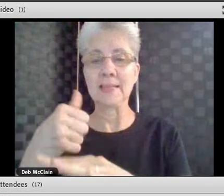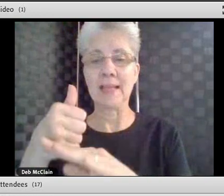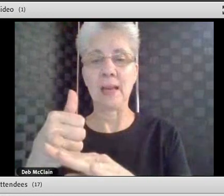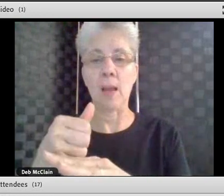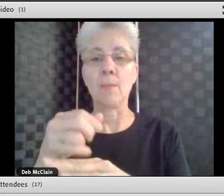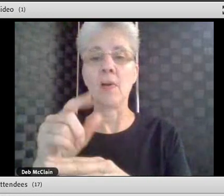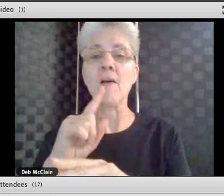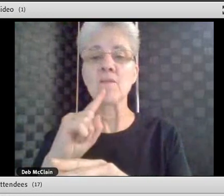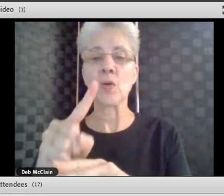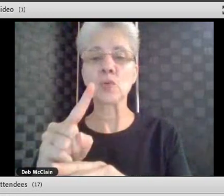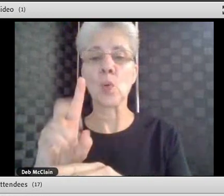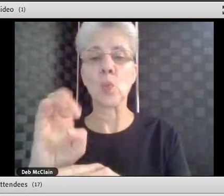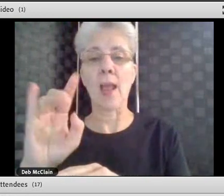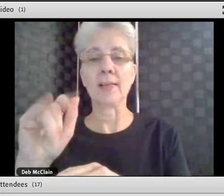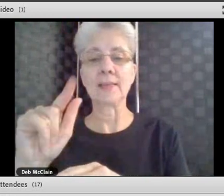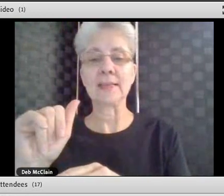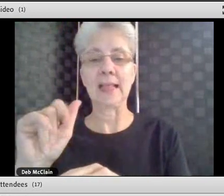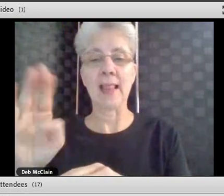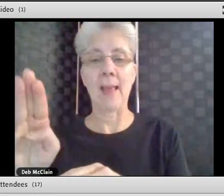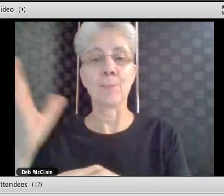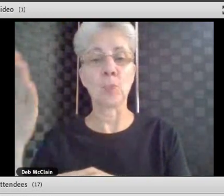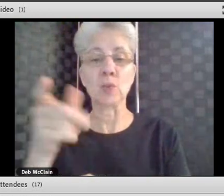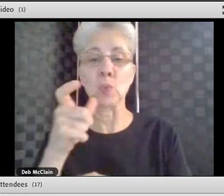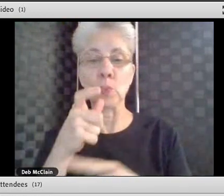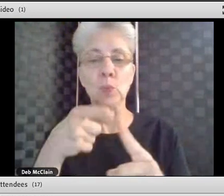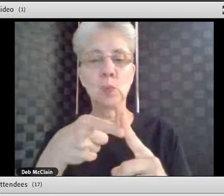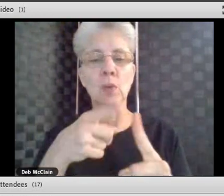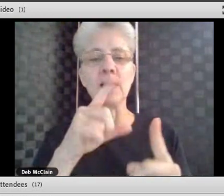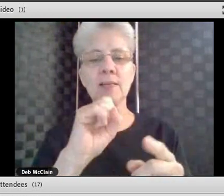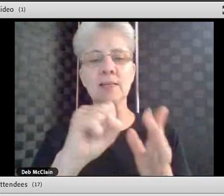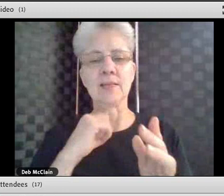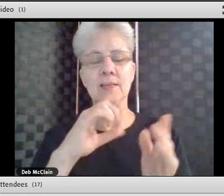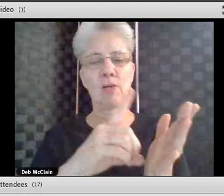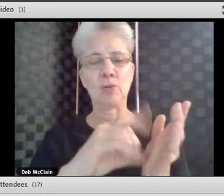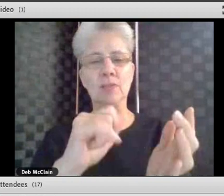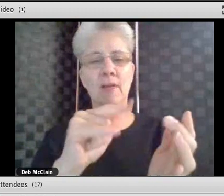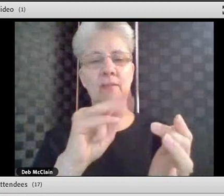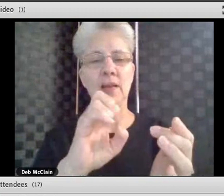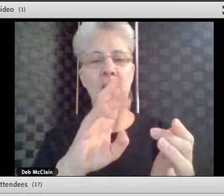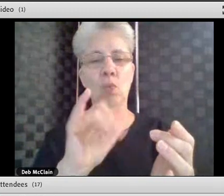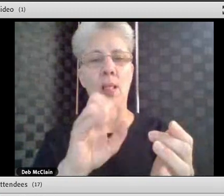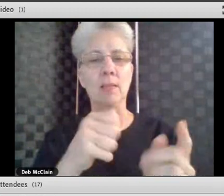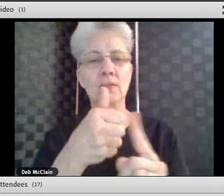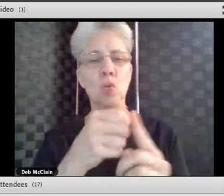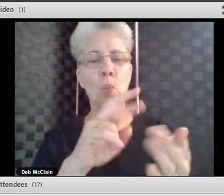and today's presenter, Dr. Stephanie Rollins. Dr. Rollins is a research and writing specialist